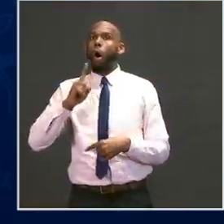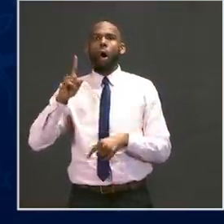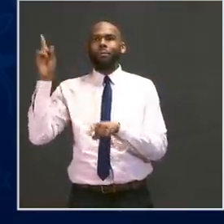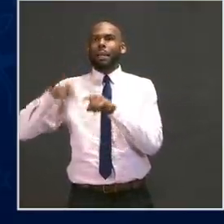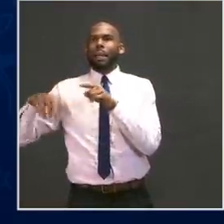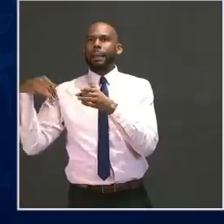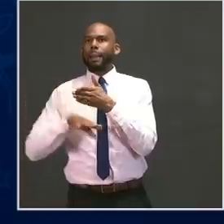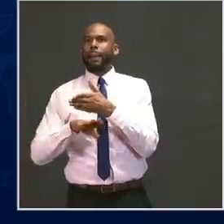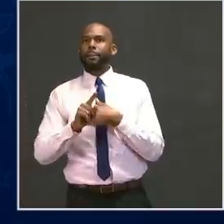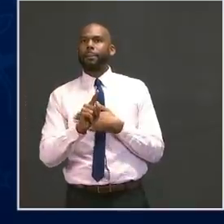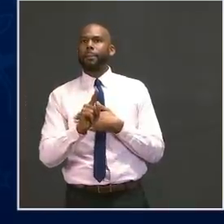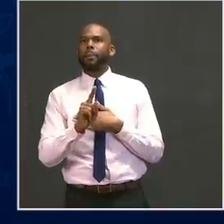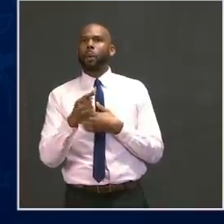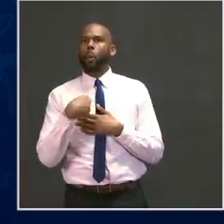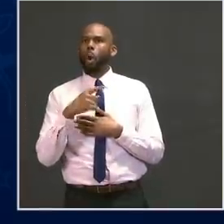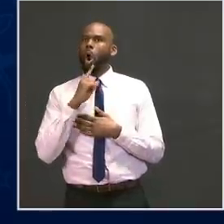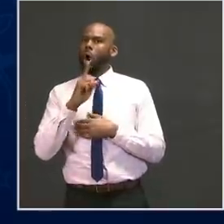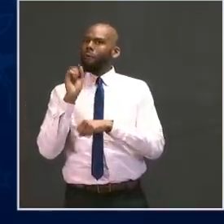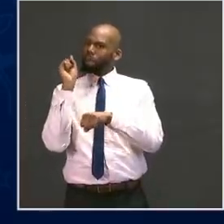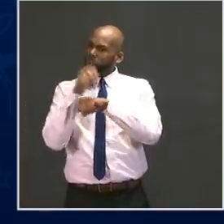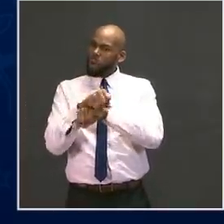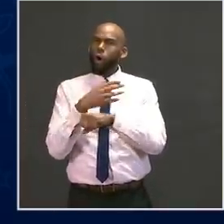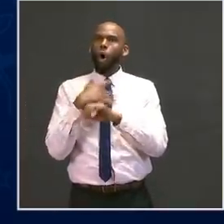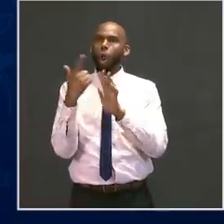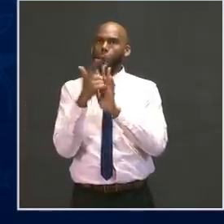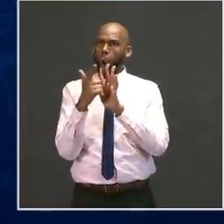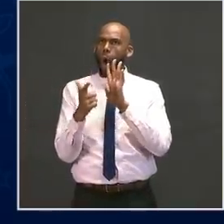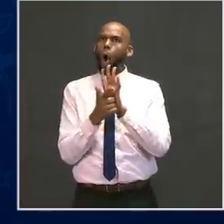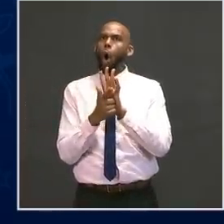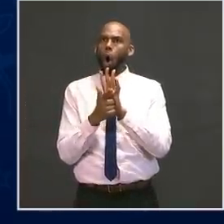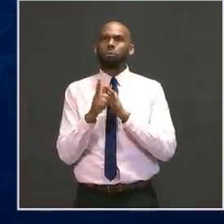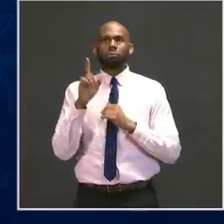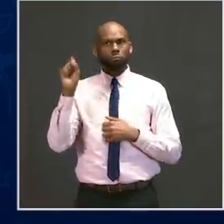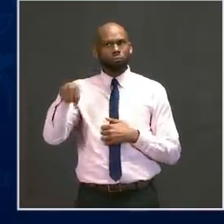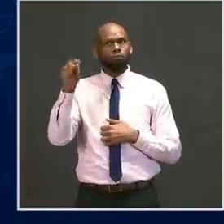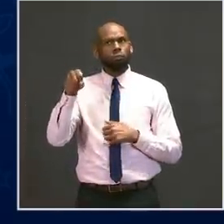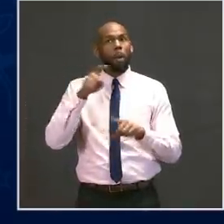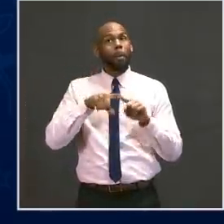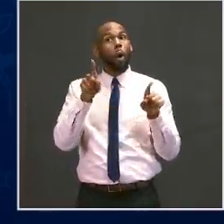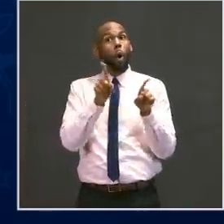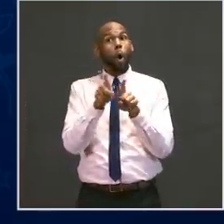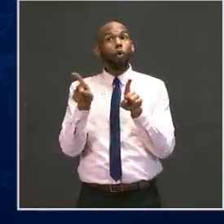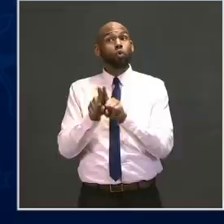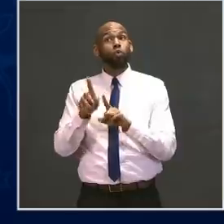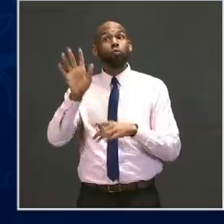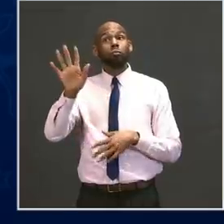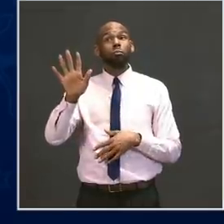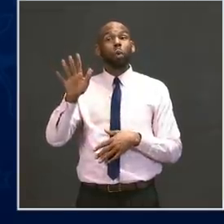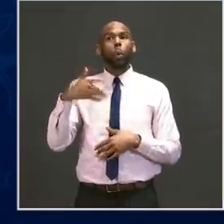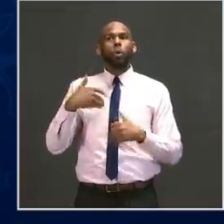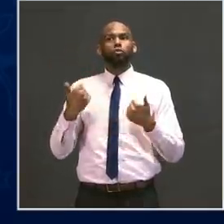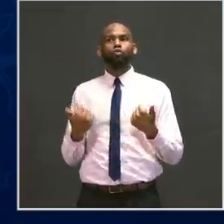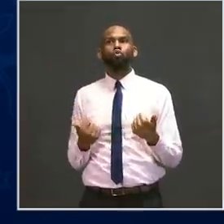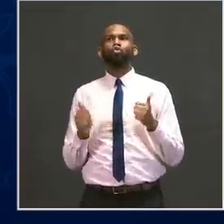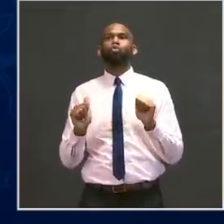And we are enforcing our laws at the border, but we are also doing it -- are attempting to do it in a humane way.